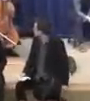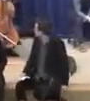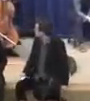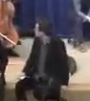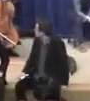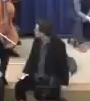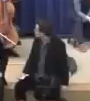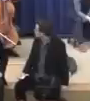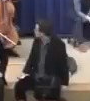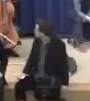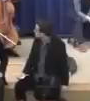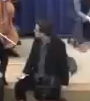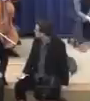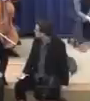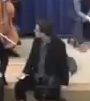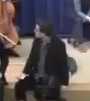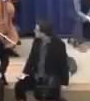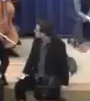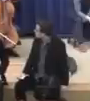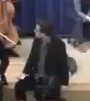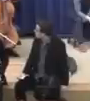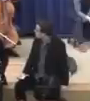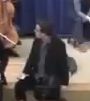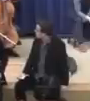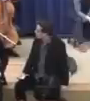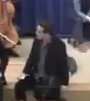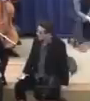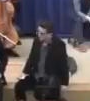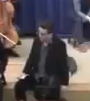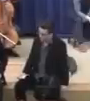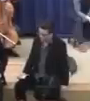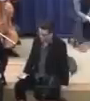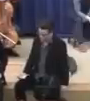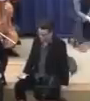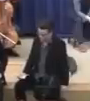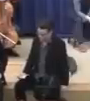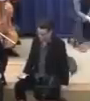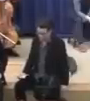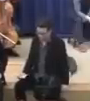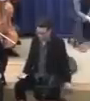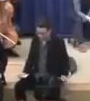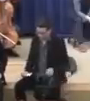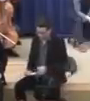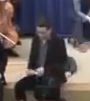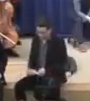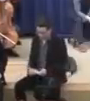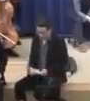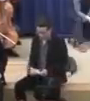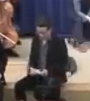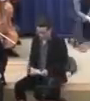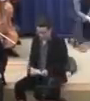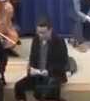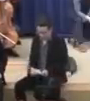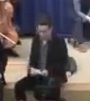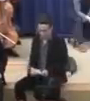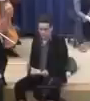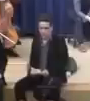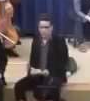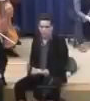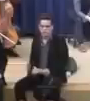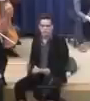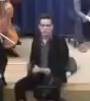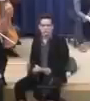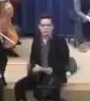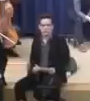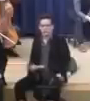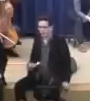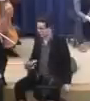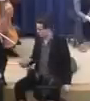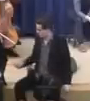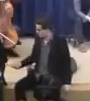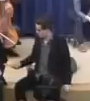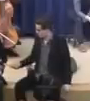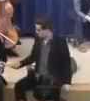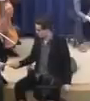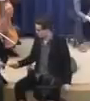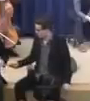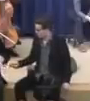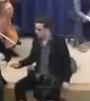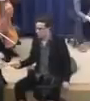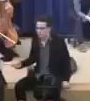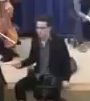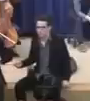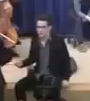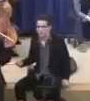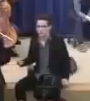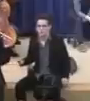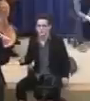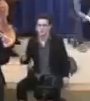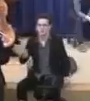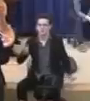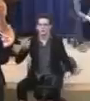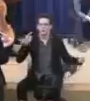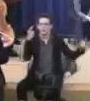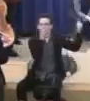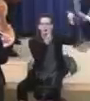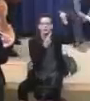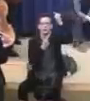[Guitar Only]